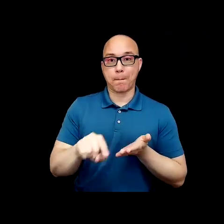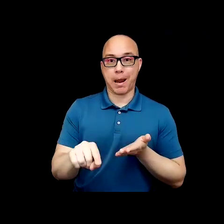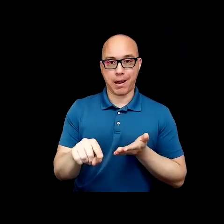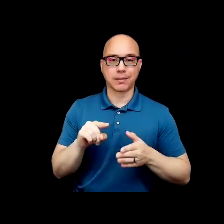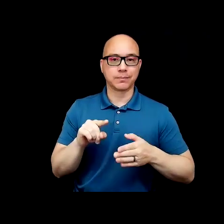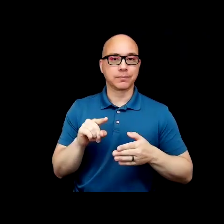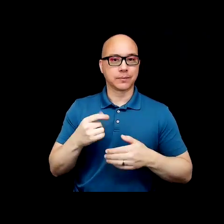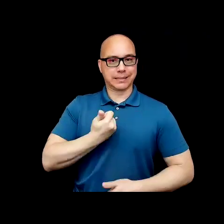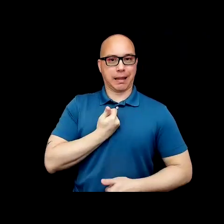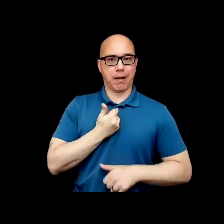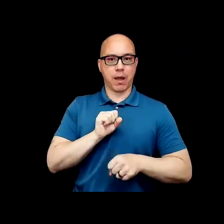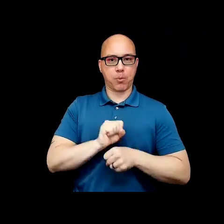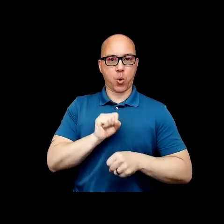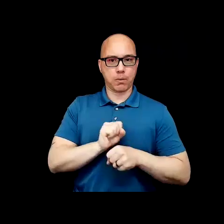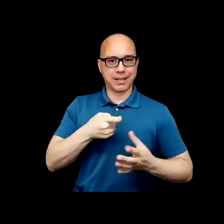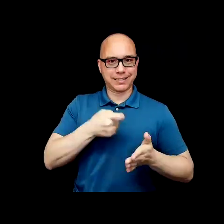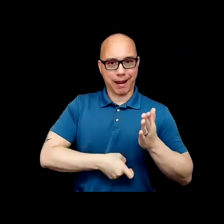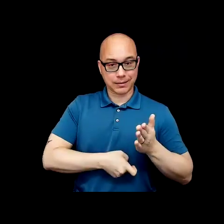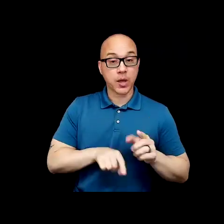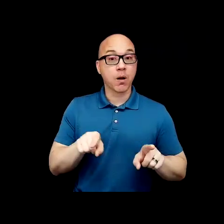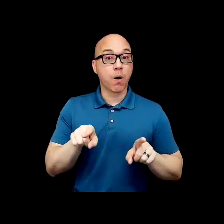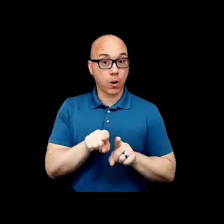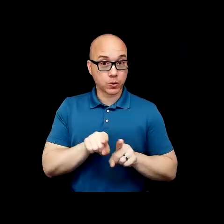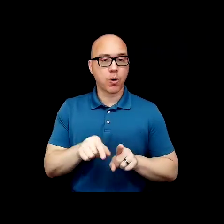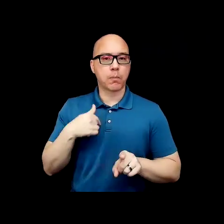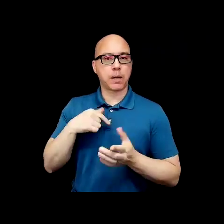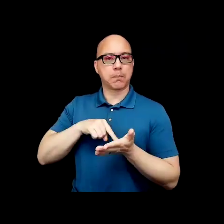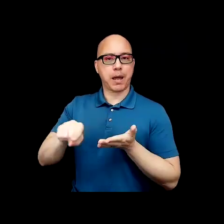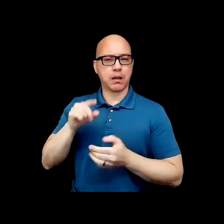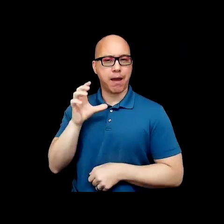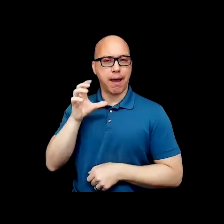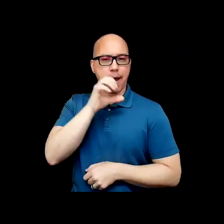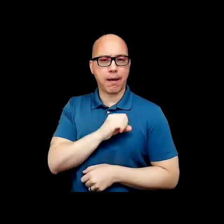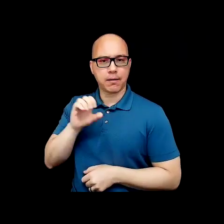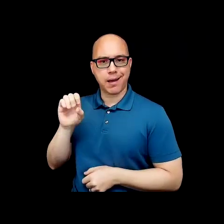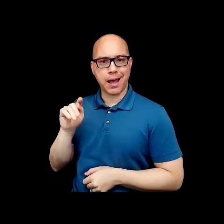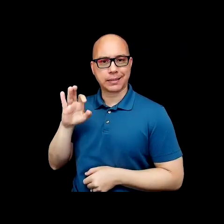talk about, and also making Estimated Tax Payments, which we will also talk about today.